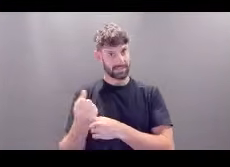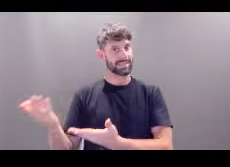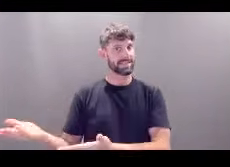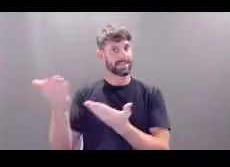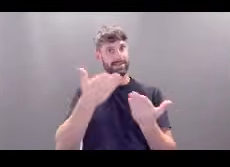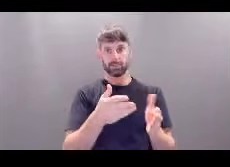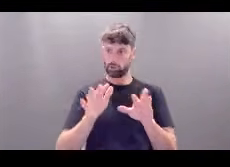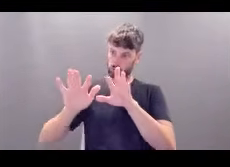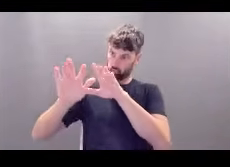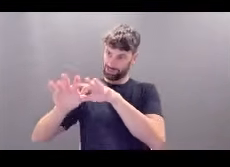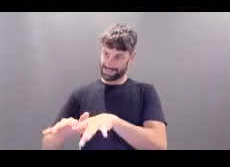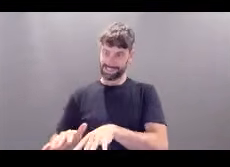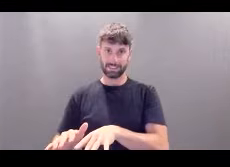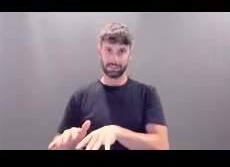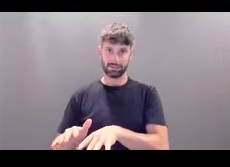before the AT is purchased.